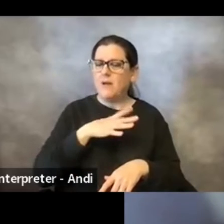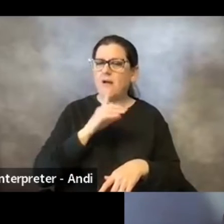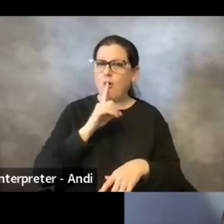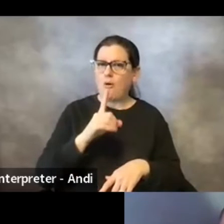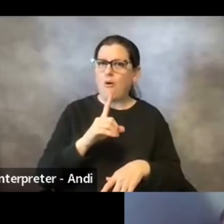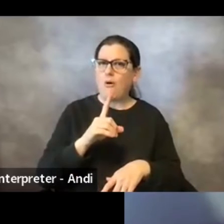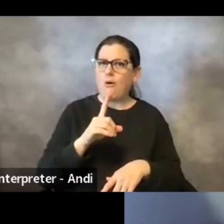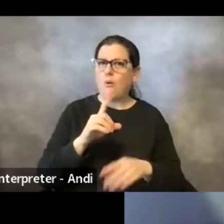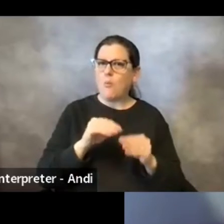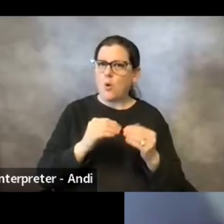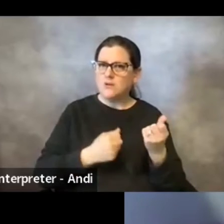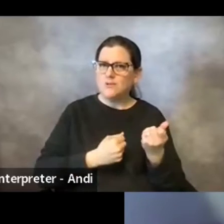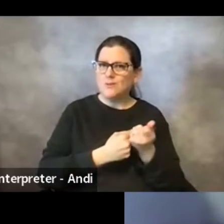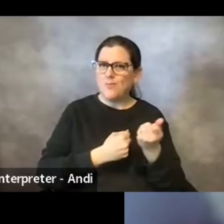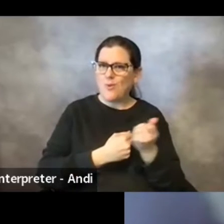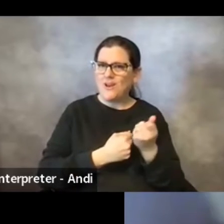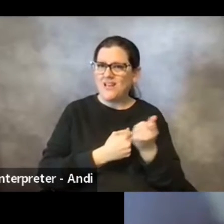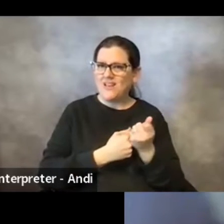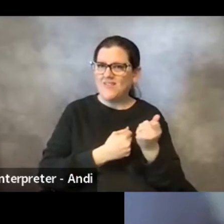supportive, you know, caregiver